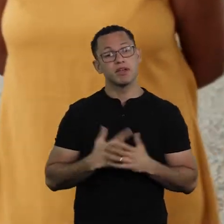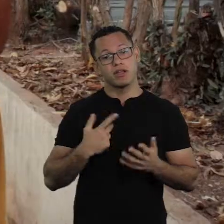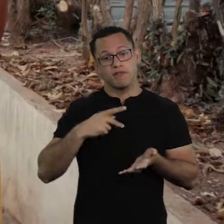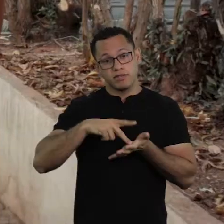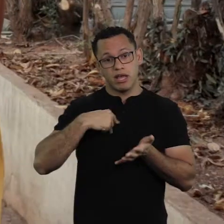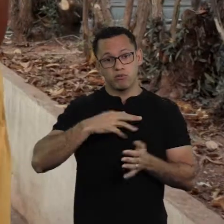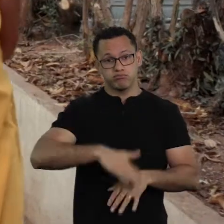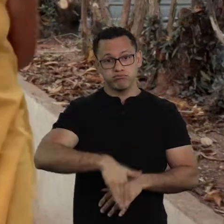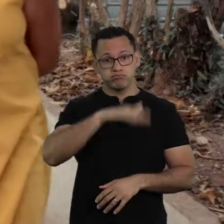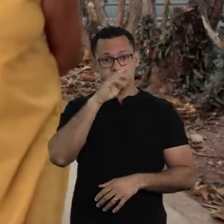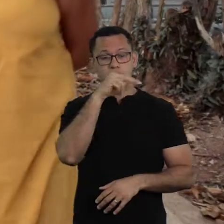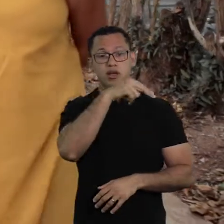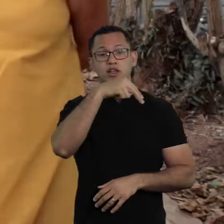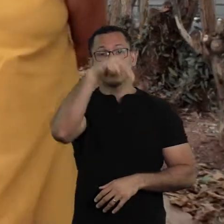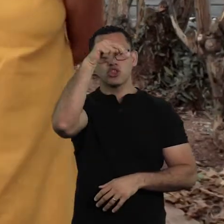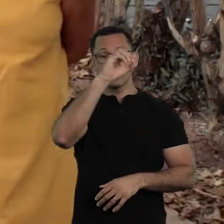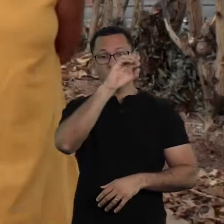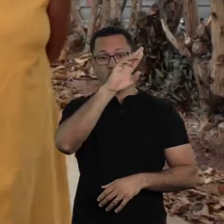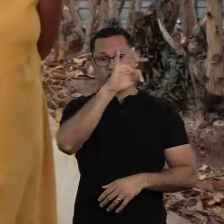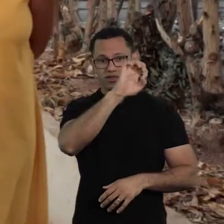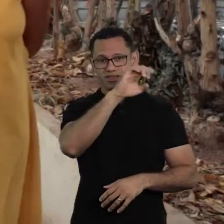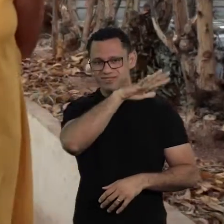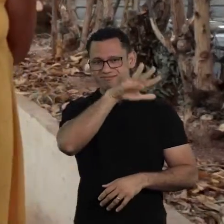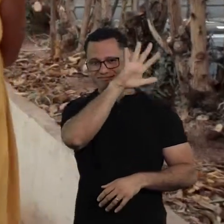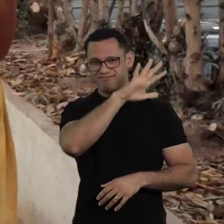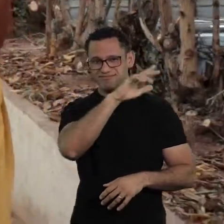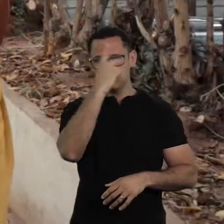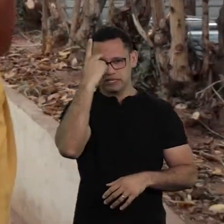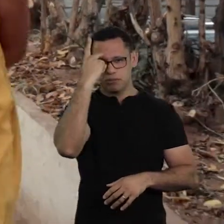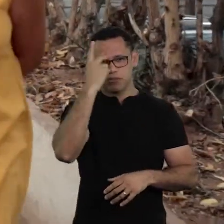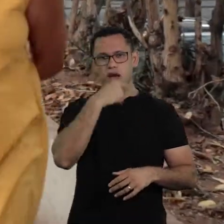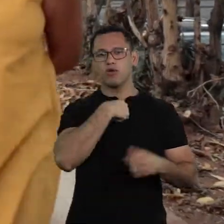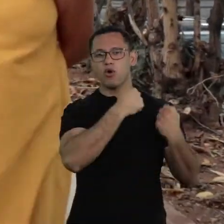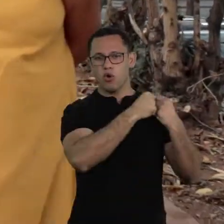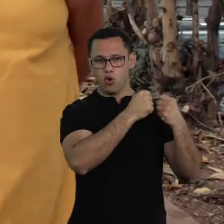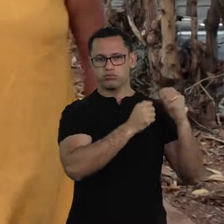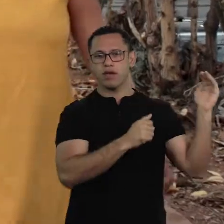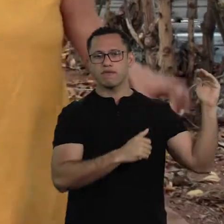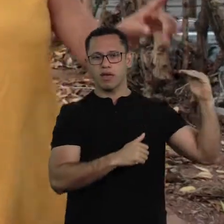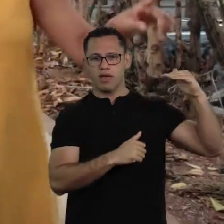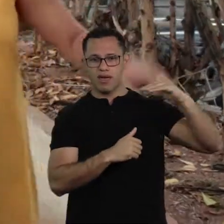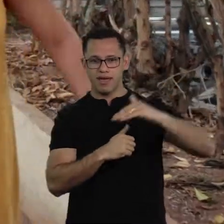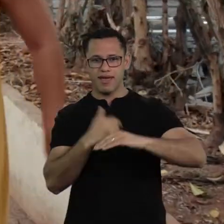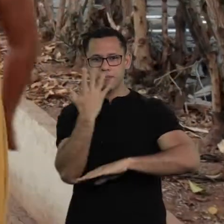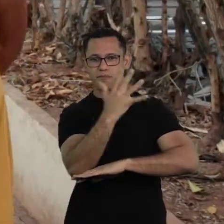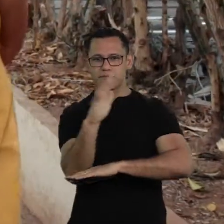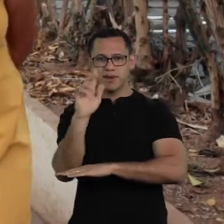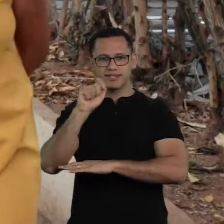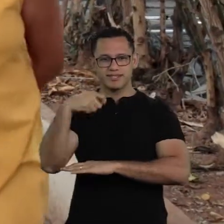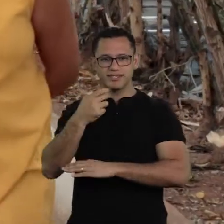I grew up in the north side, at Cohab Fernao Dias and we took a bus to Praca do Correio.